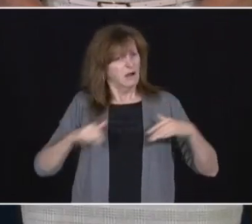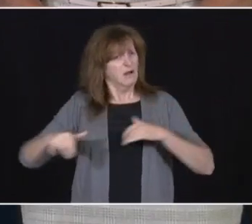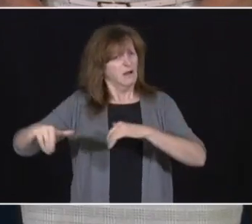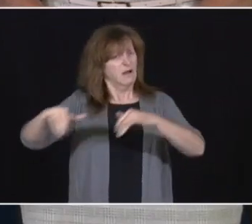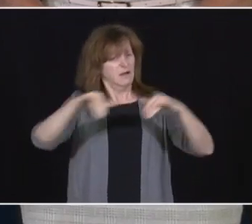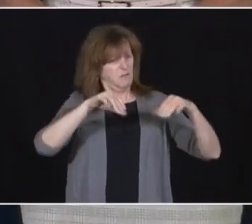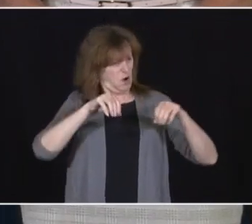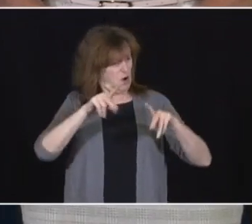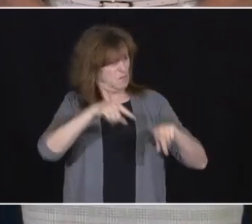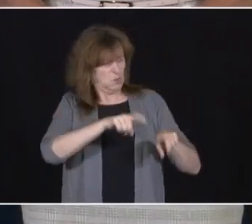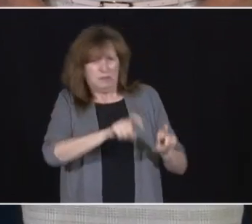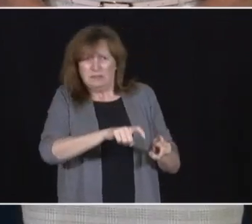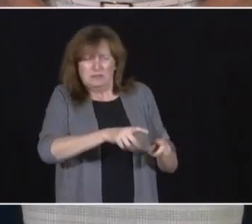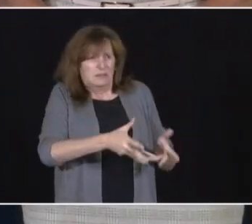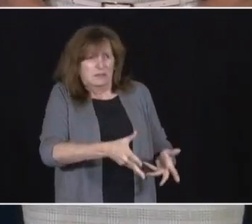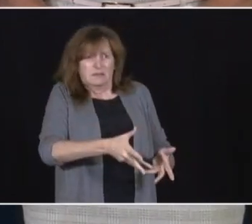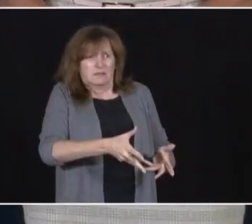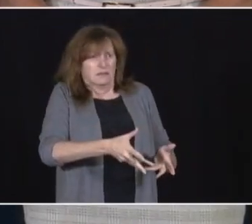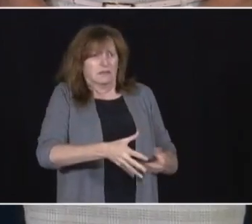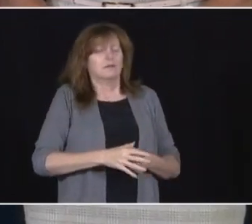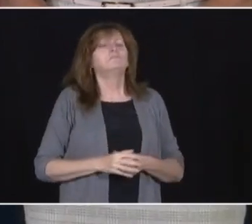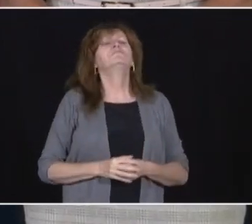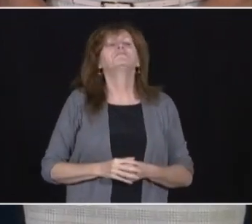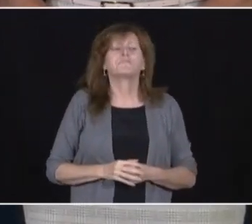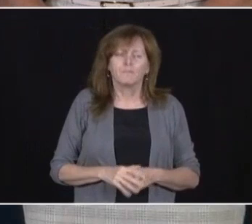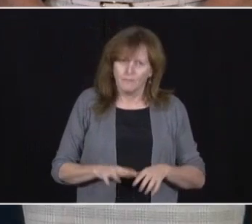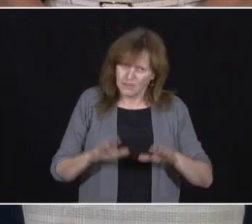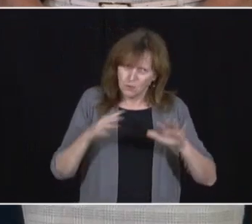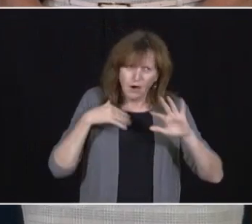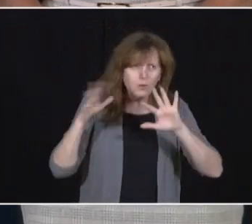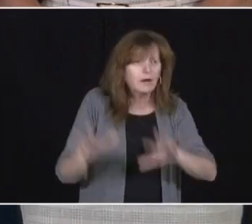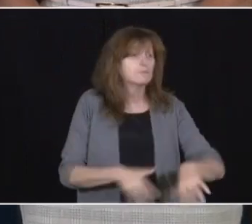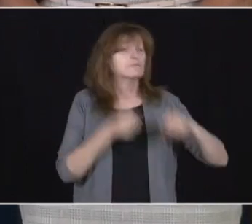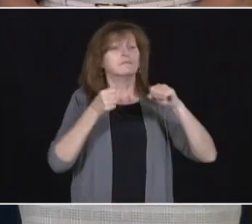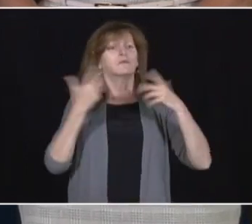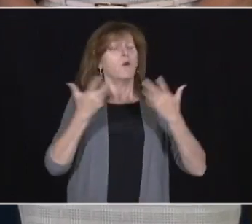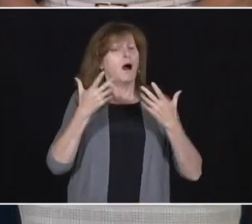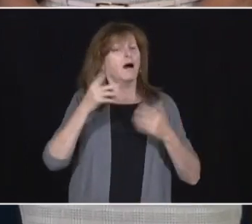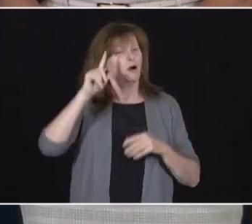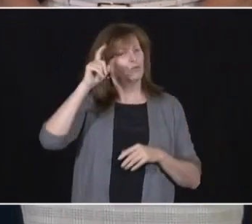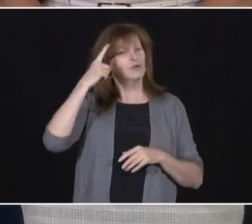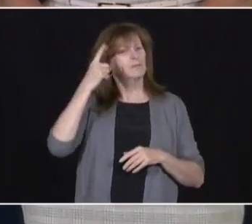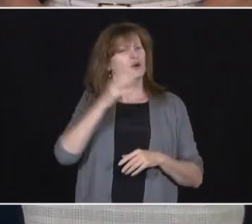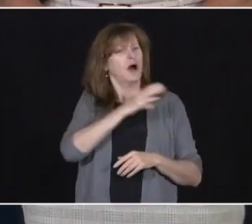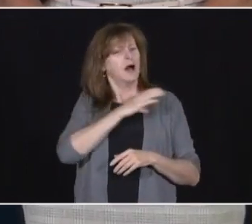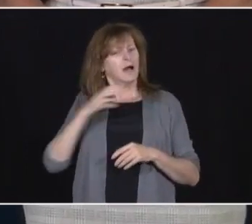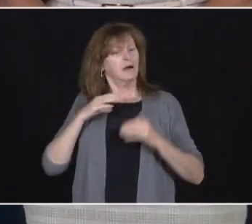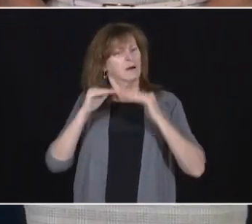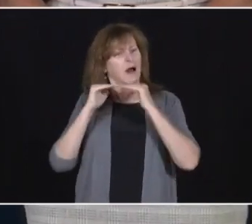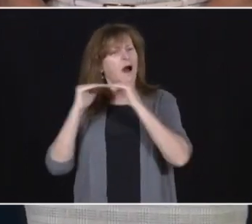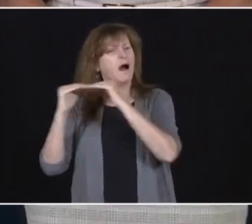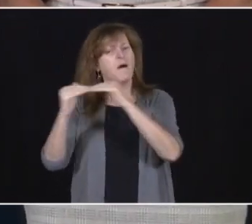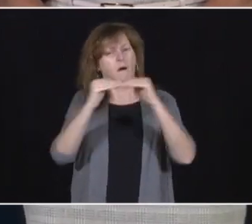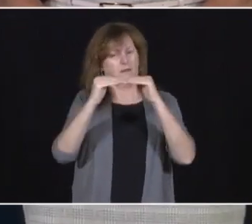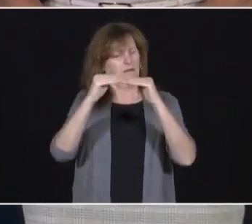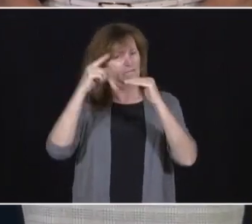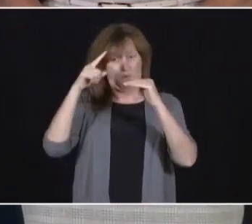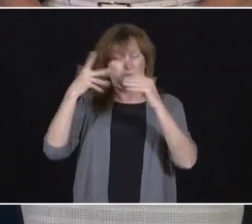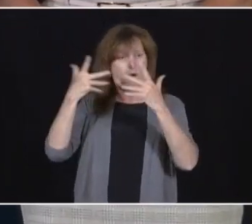Just as much as anyone else. And that is why I launched the premier's counsel of equality of opportunity a few weeks